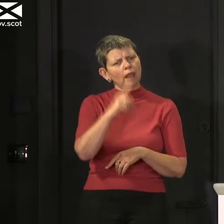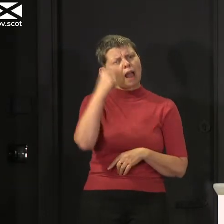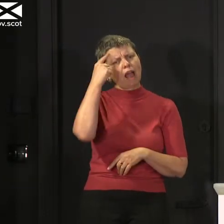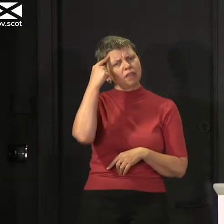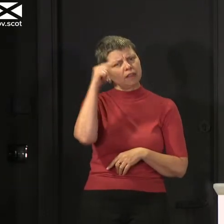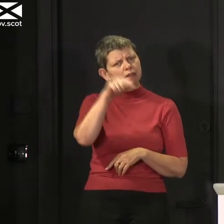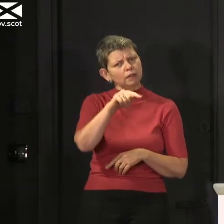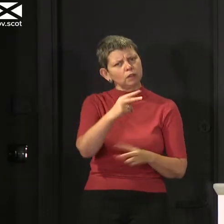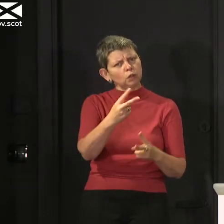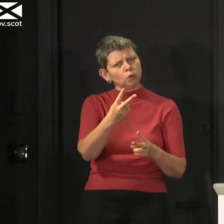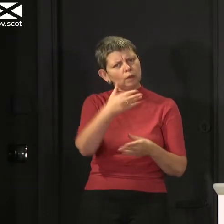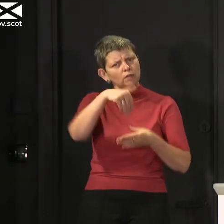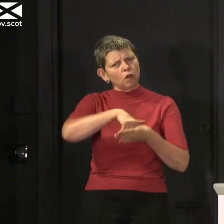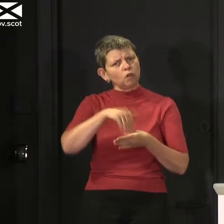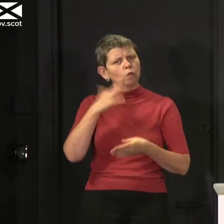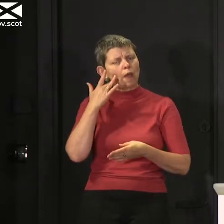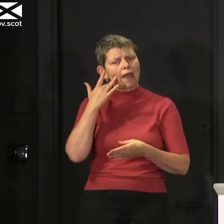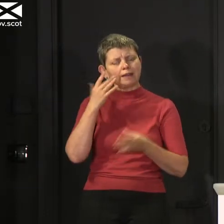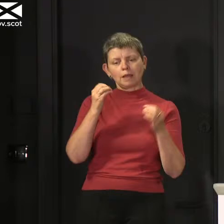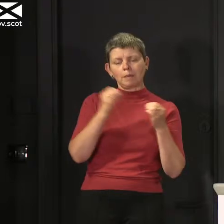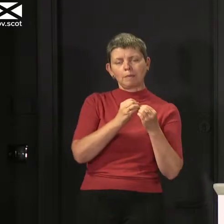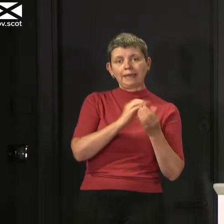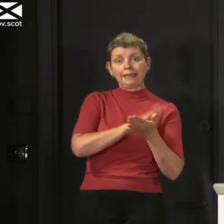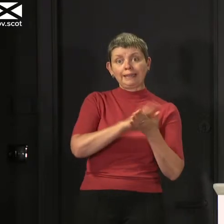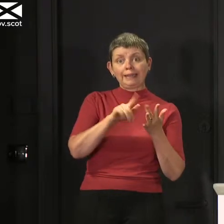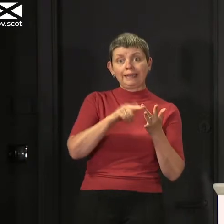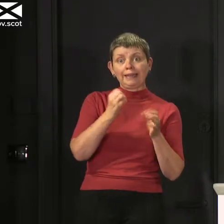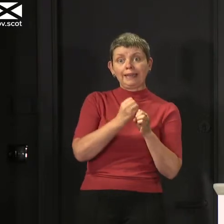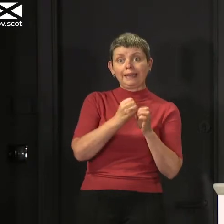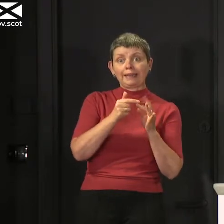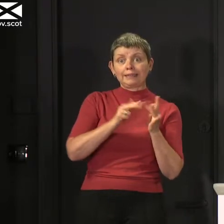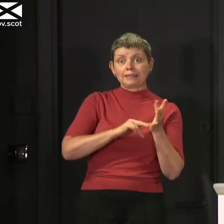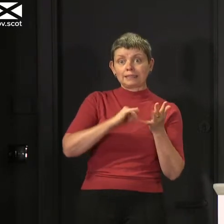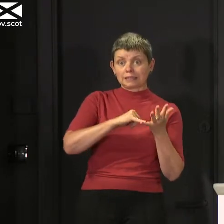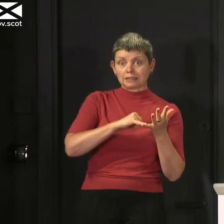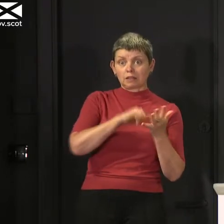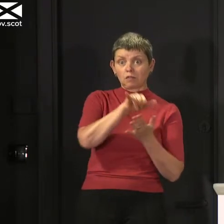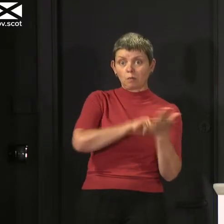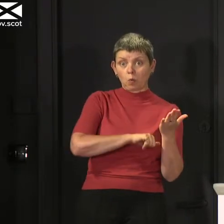timescale of when we will turn these reports into an action plan. We said that day, and